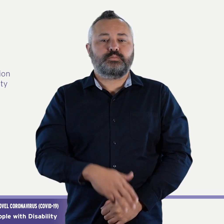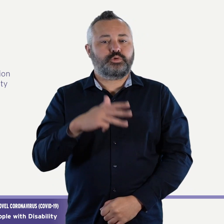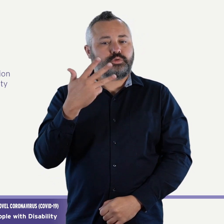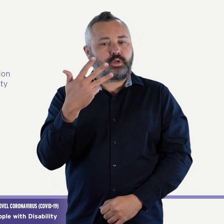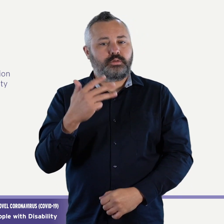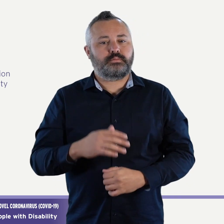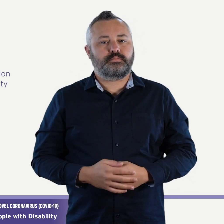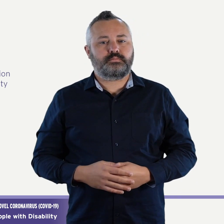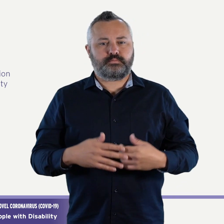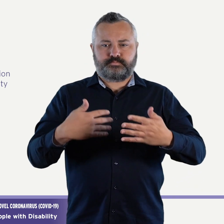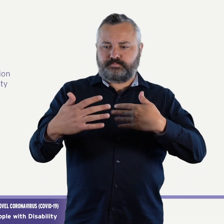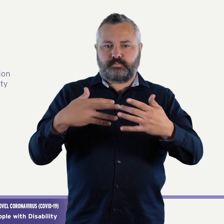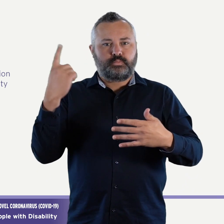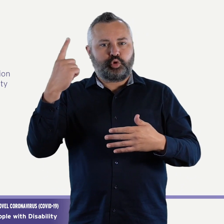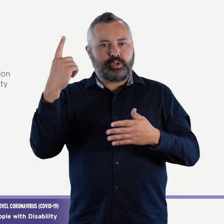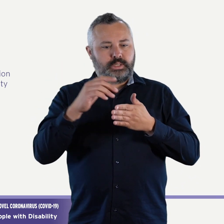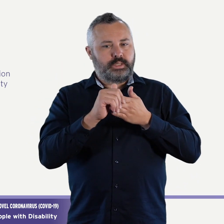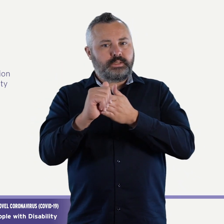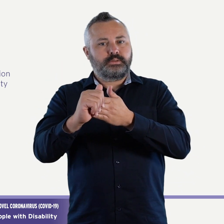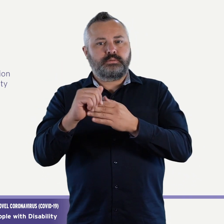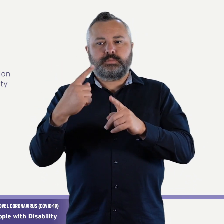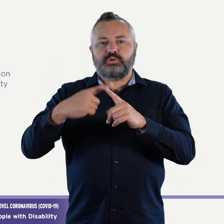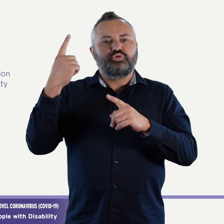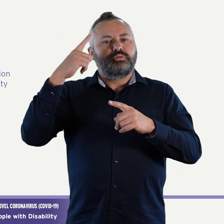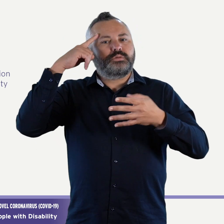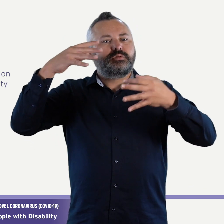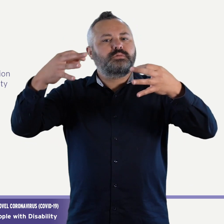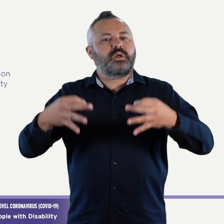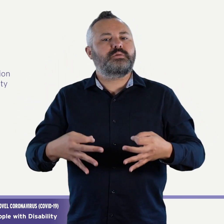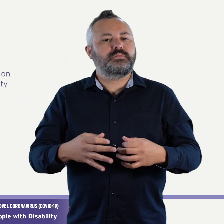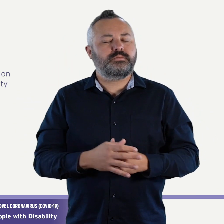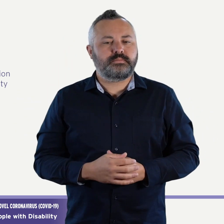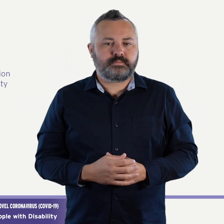9. Establish leadership and decision making: